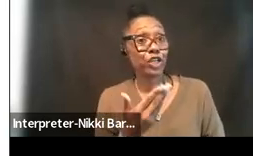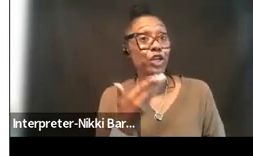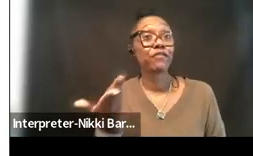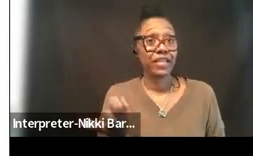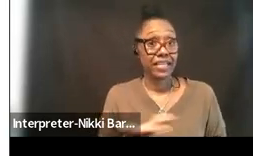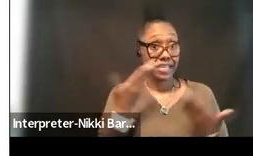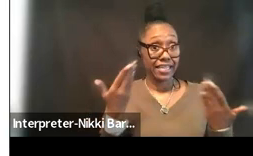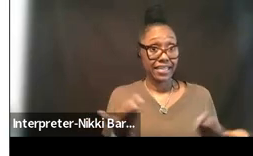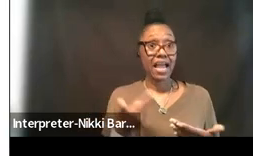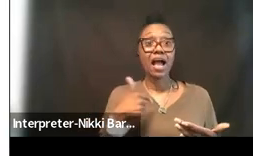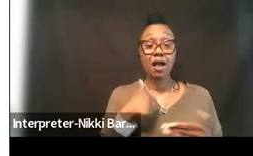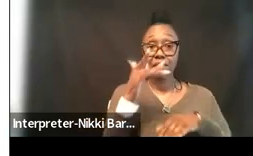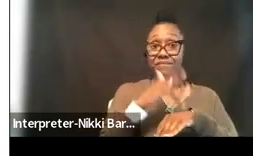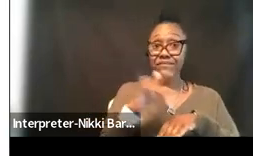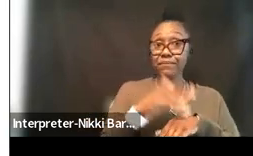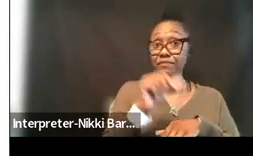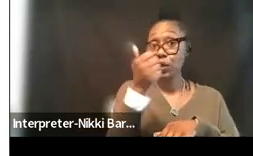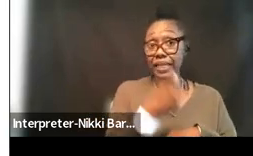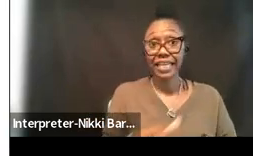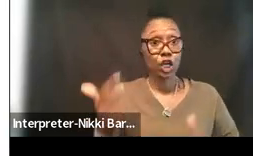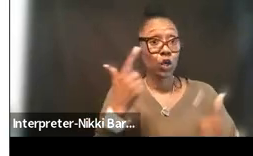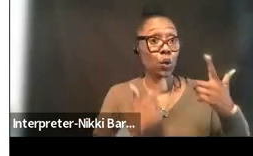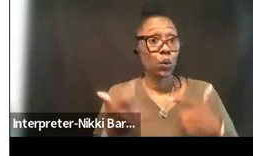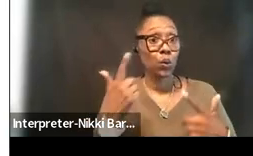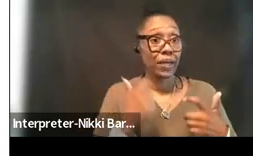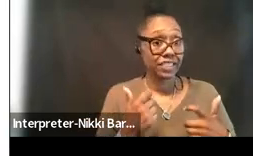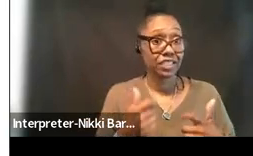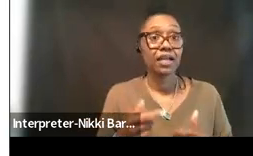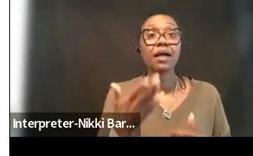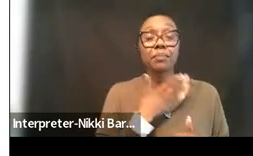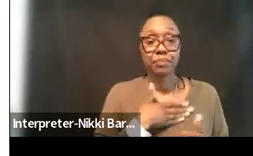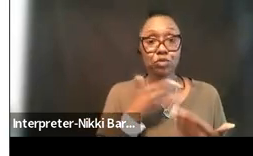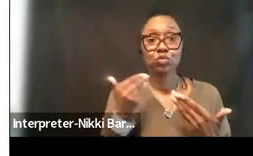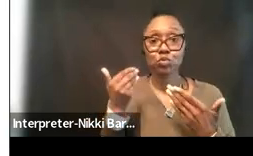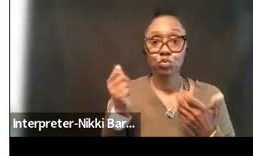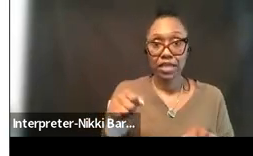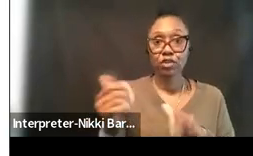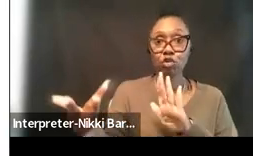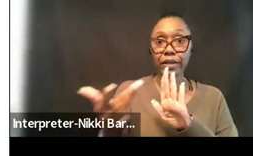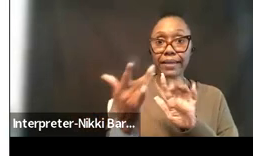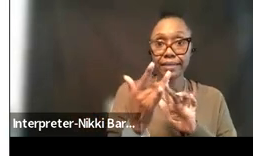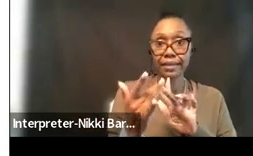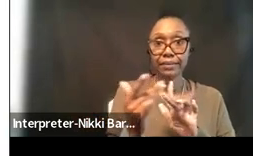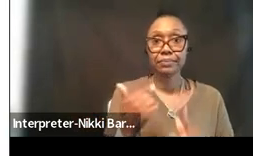I am available for any questions and please do not hesitate to reach out to me.